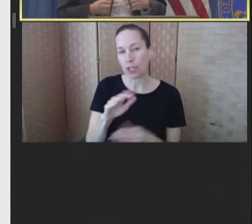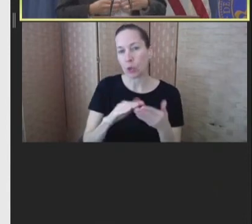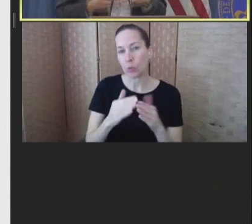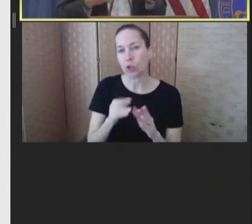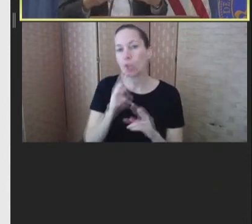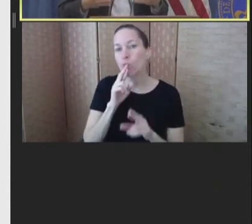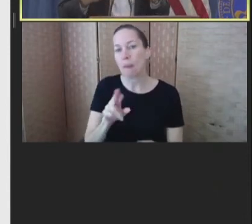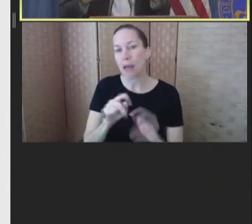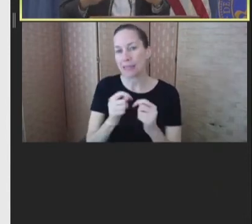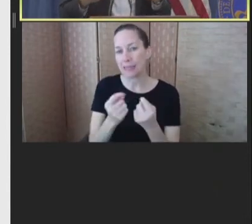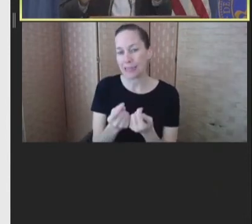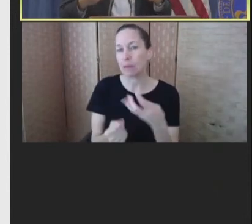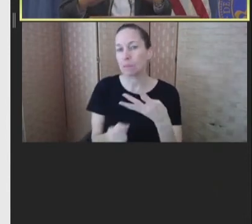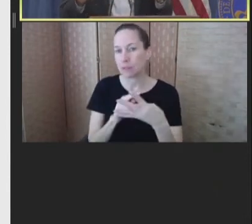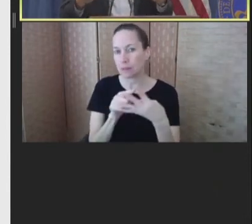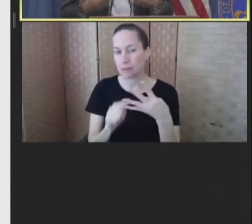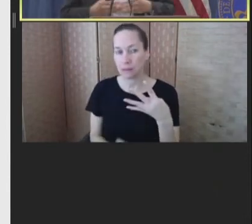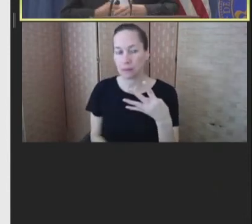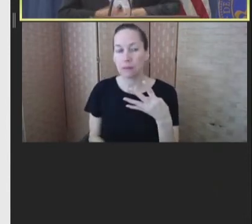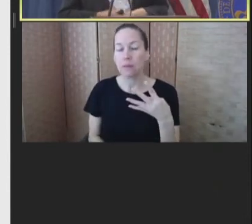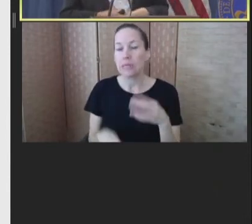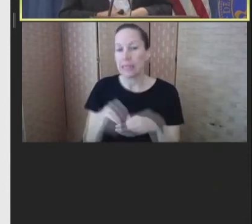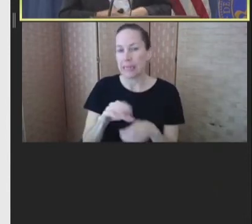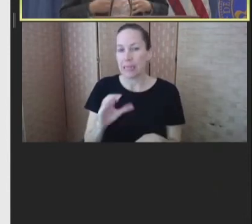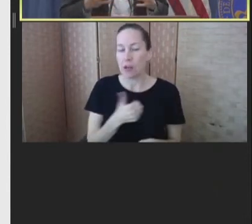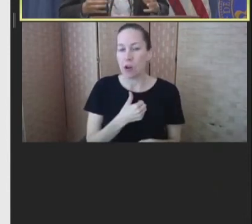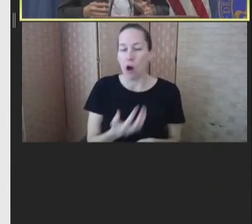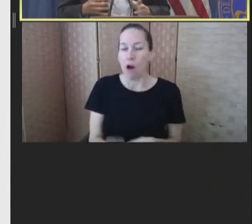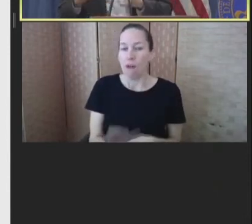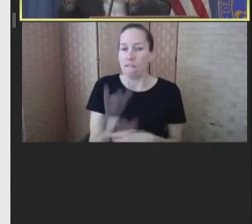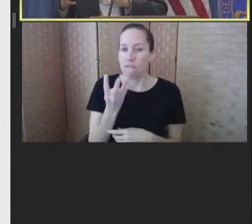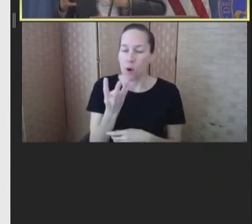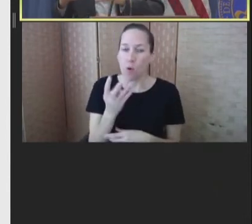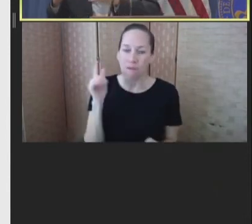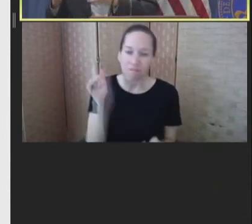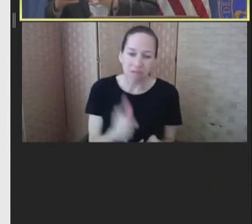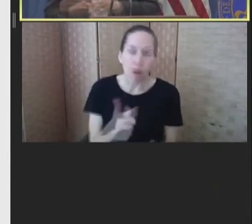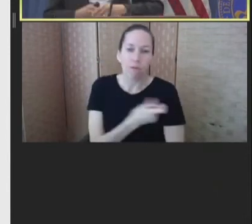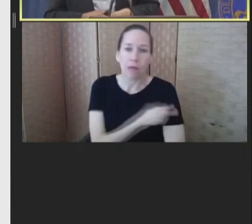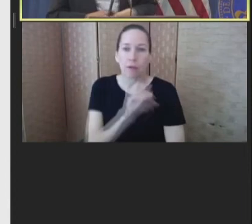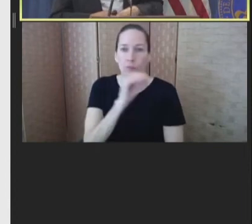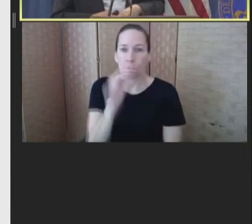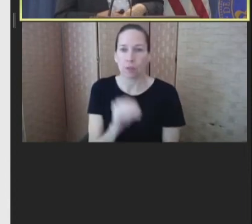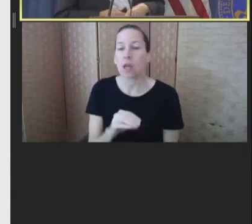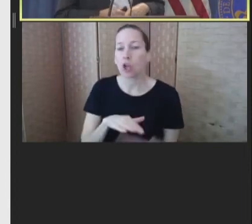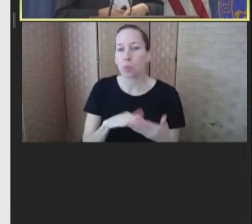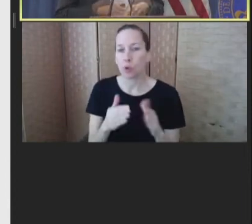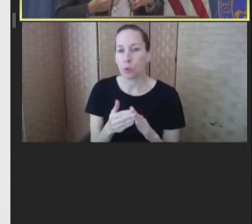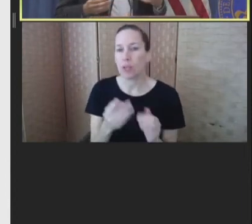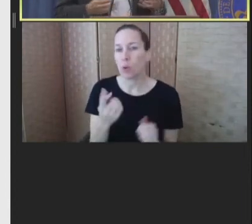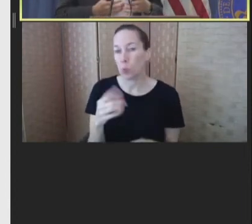in our four hardest hit communities. One of them was in rural West Marin. And we supported them,